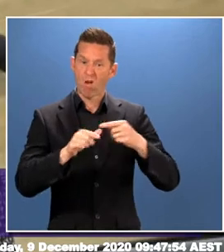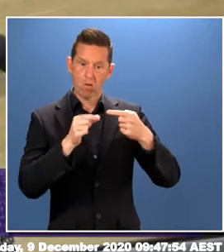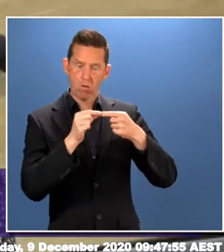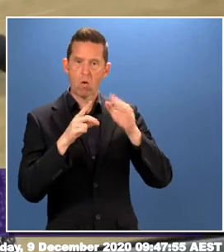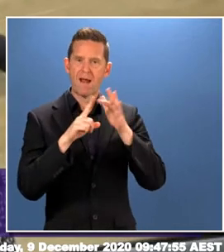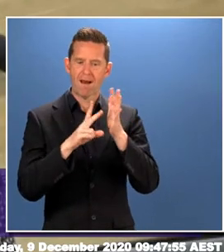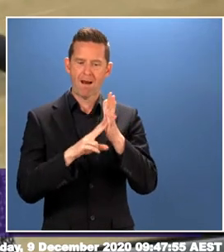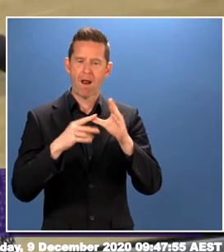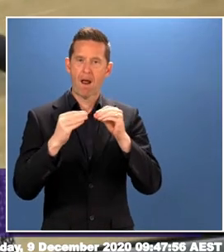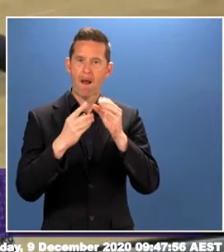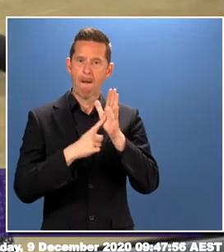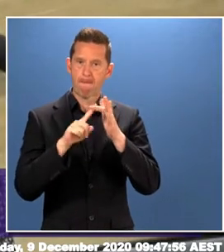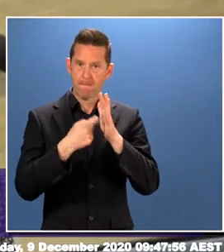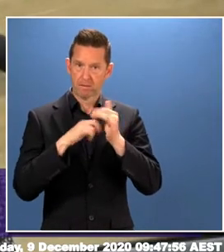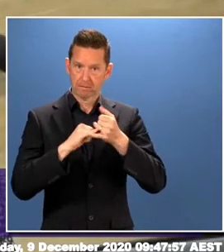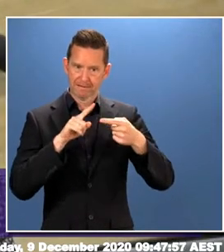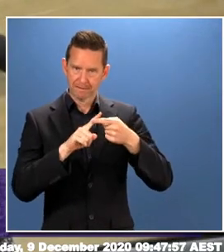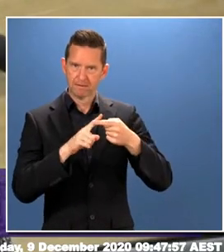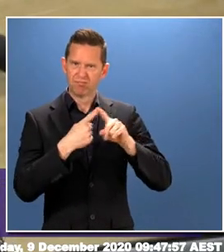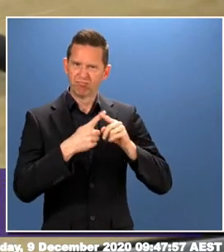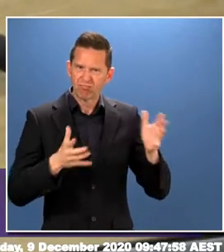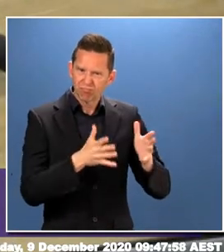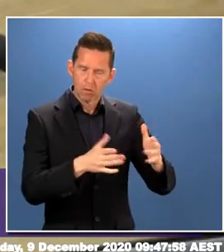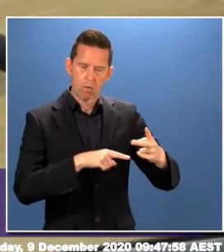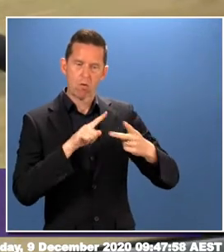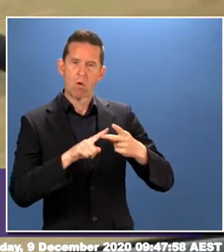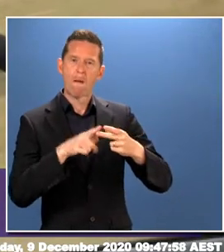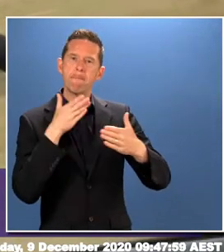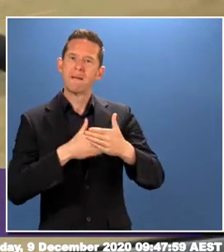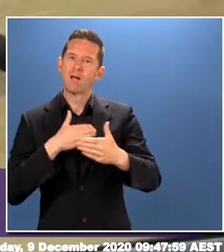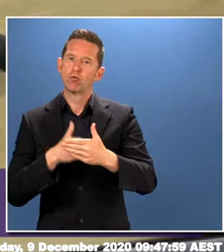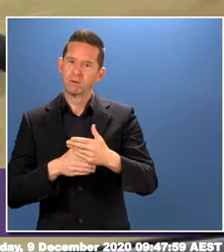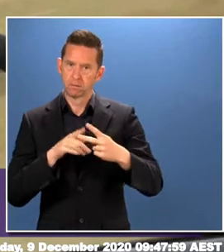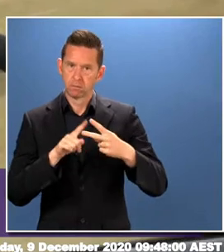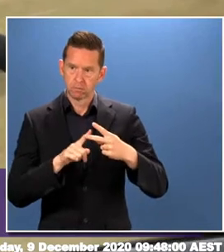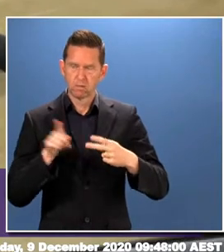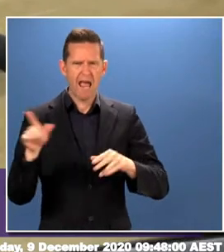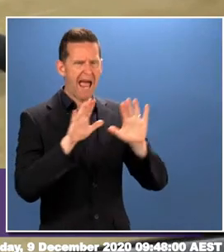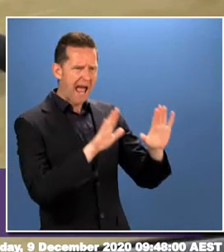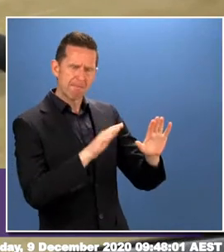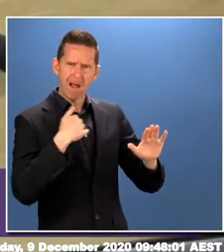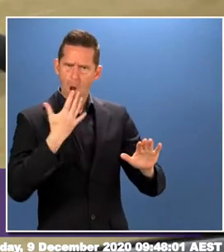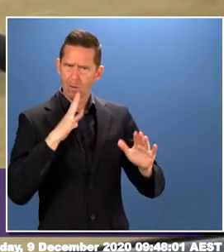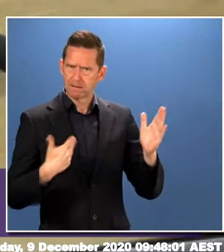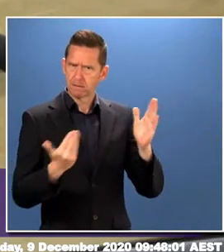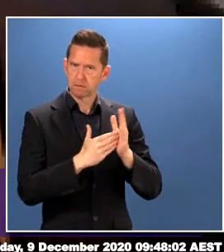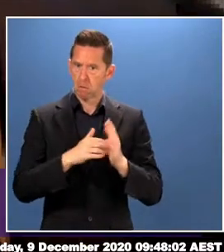Would I be able to add one last thing about identity before we move on? Absolutely. Just one really strong element that stood out about